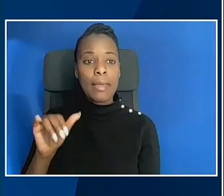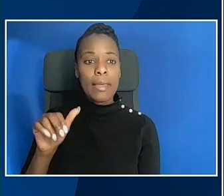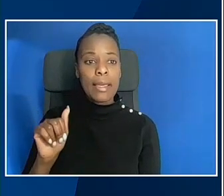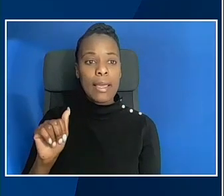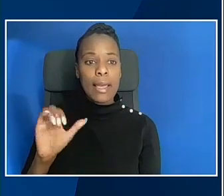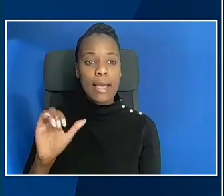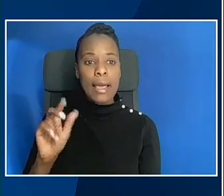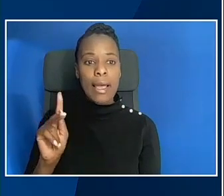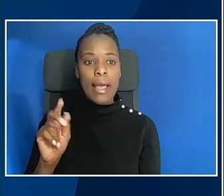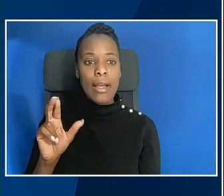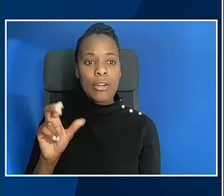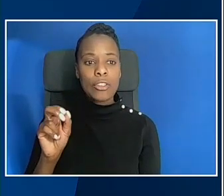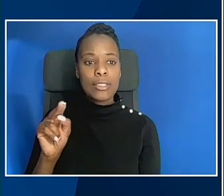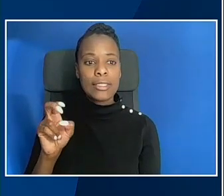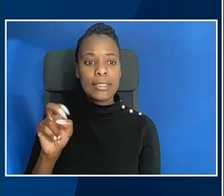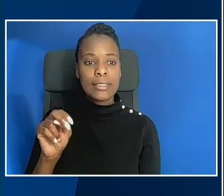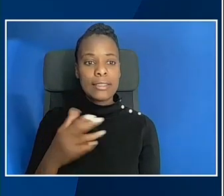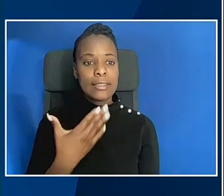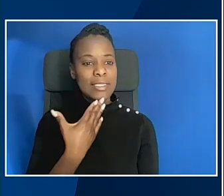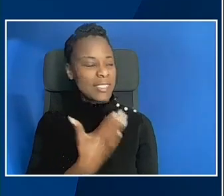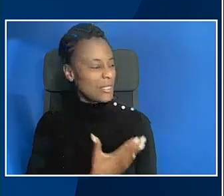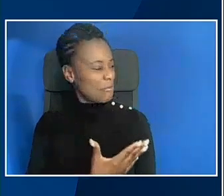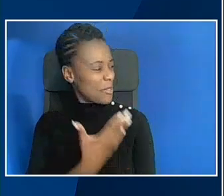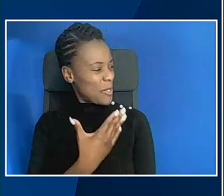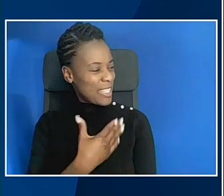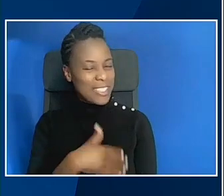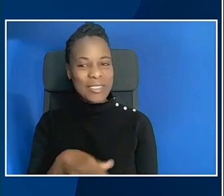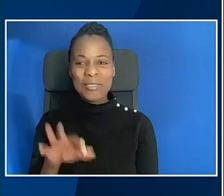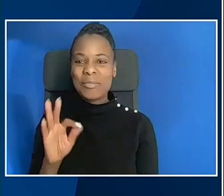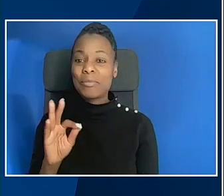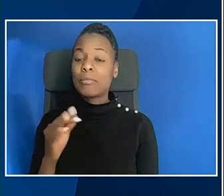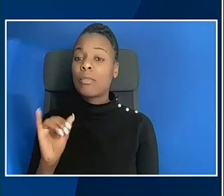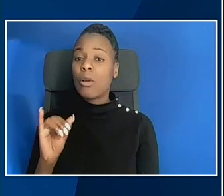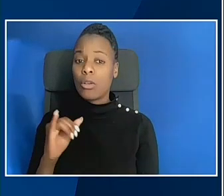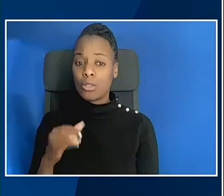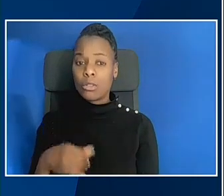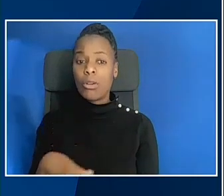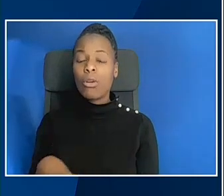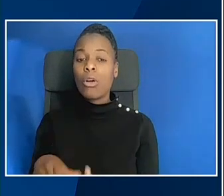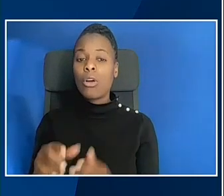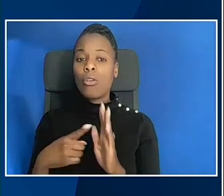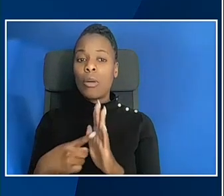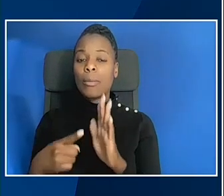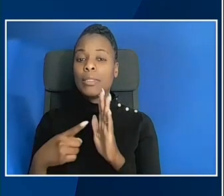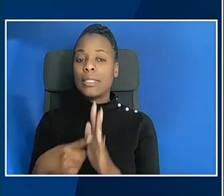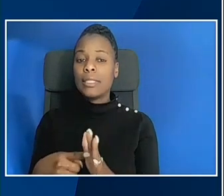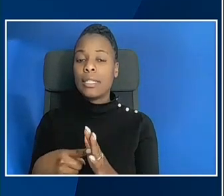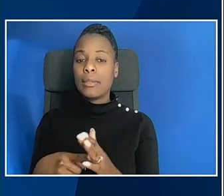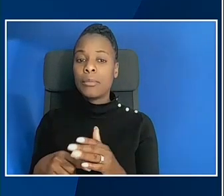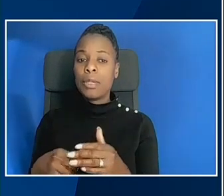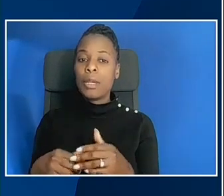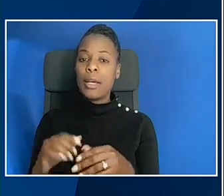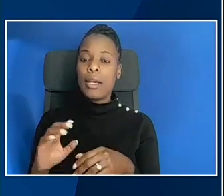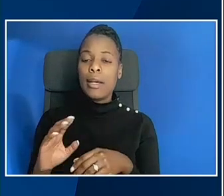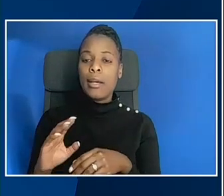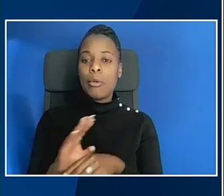Good morning. Representing proprietary institutions of higher Ed, we have Jillian Klein. Good morning.